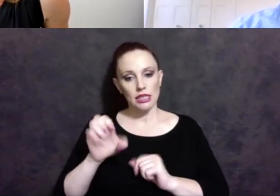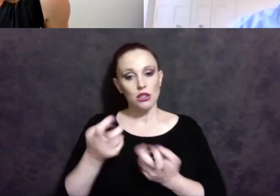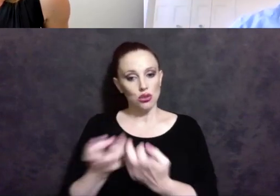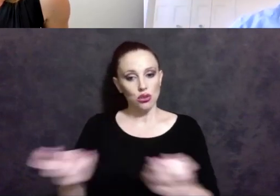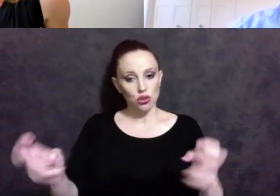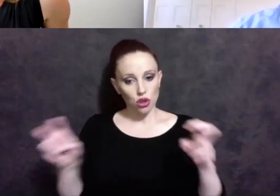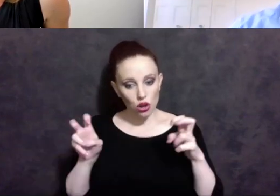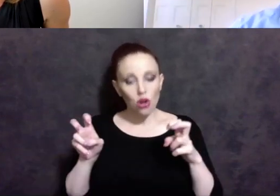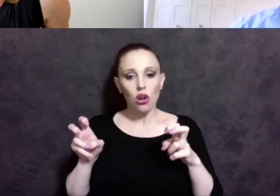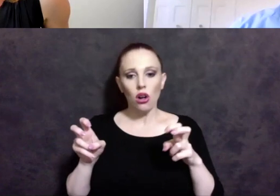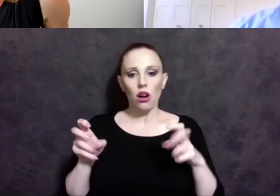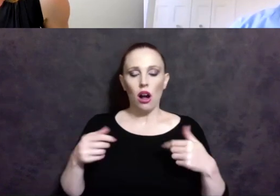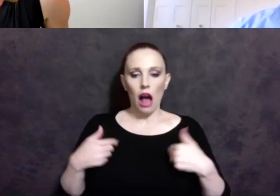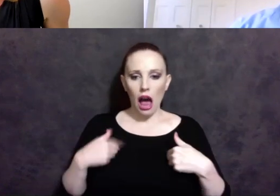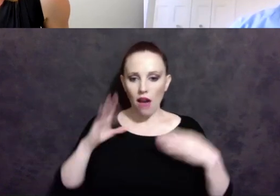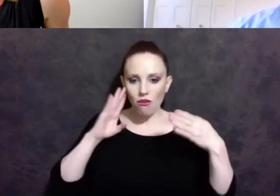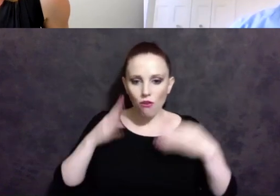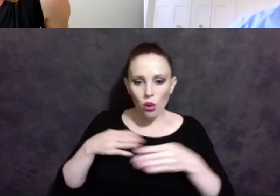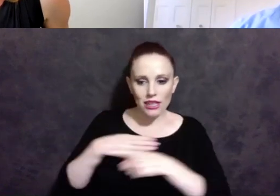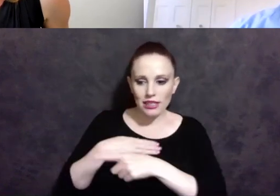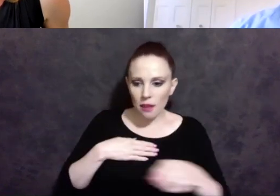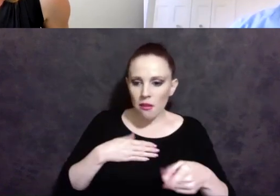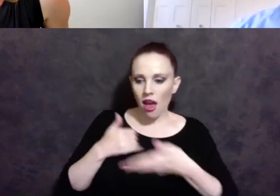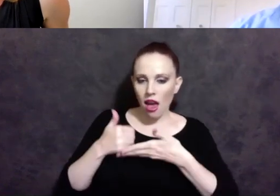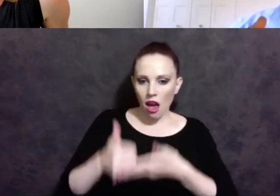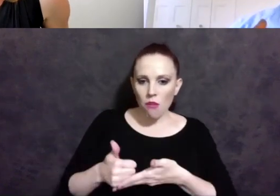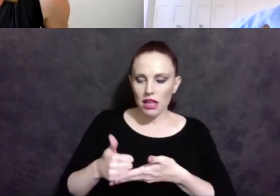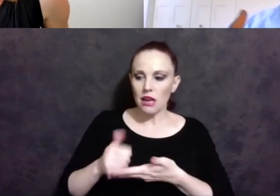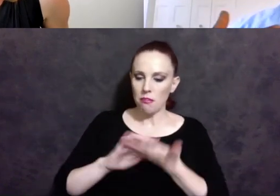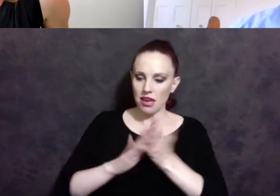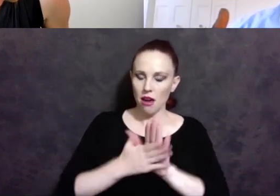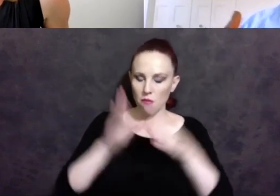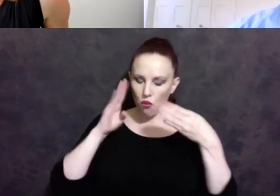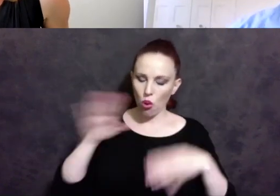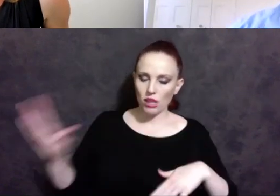justice circle by helping them become fully focused on their body, breath and become present